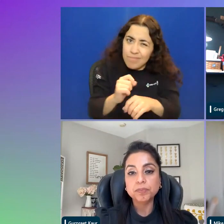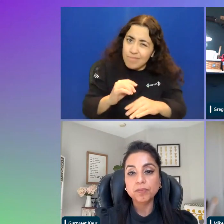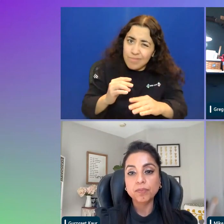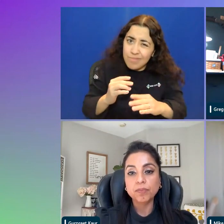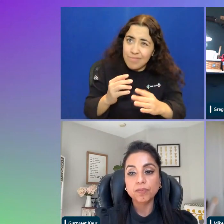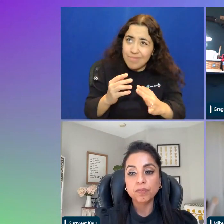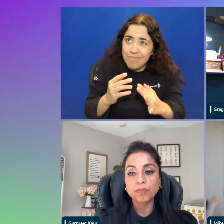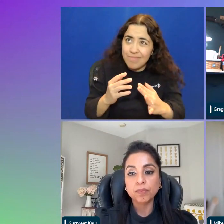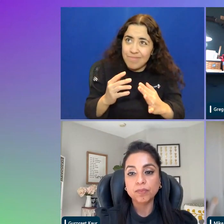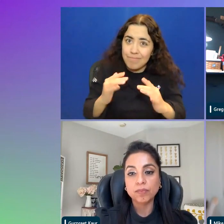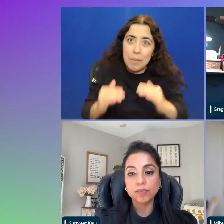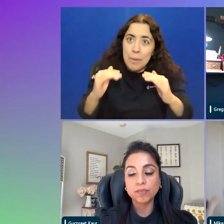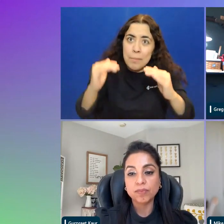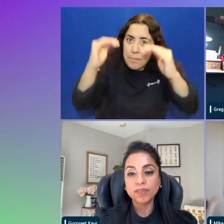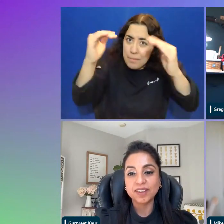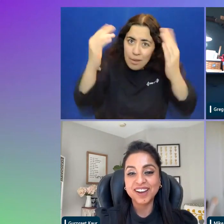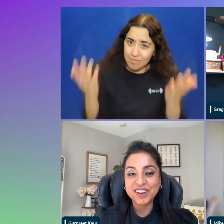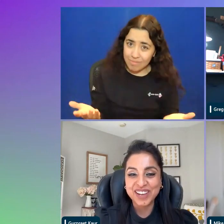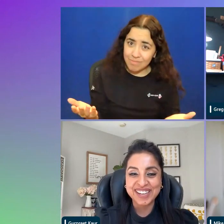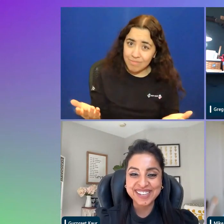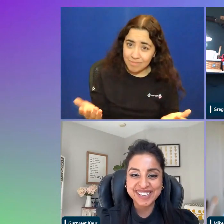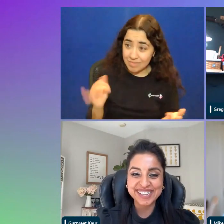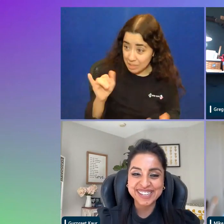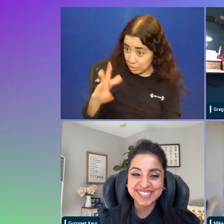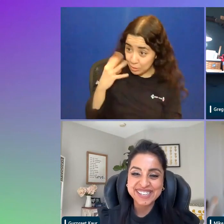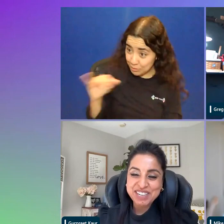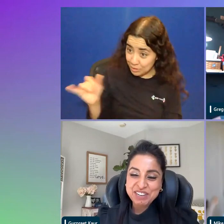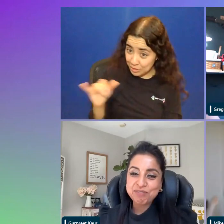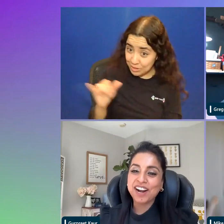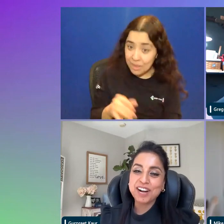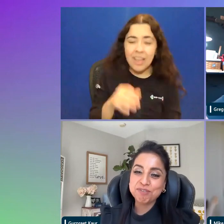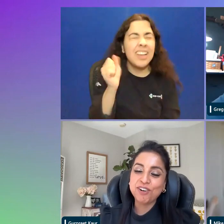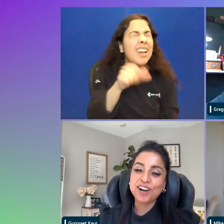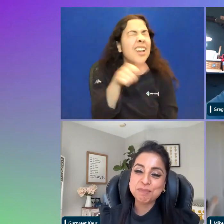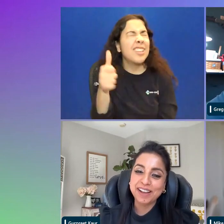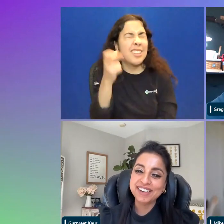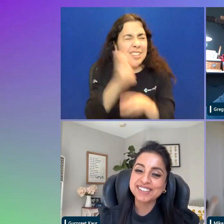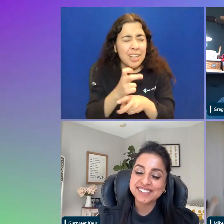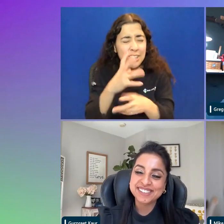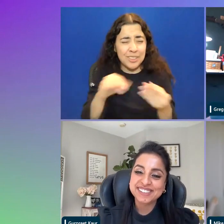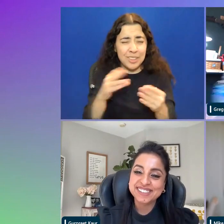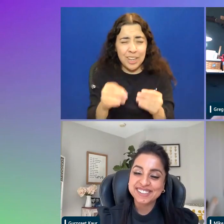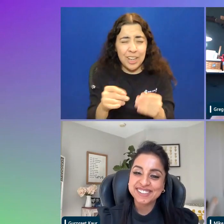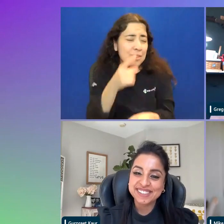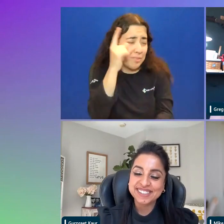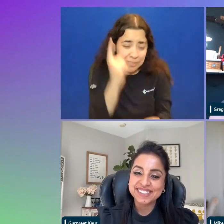Here's another one of those hard stories. You're so right. You're so right for it, Mike. >> We worked really hard because